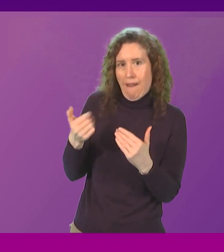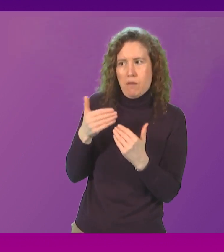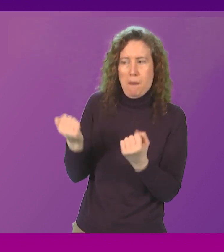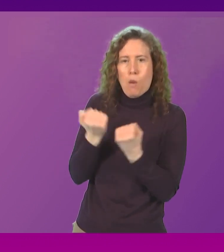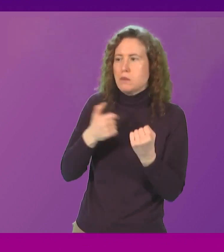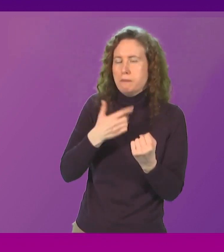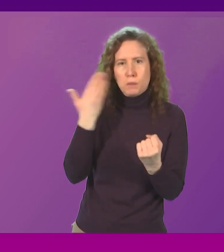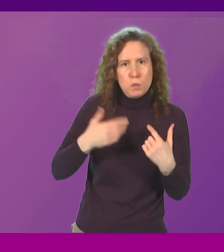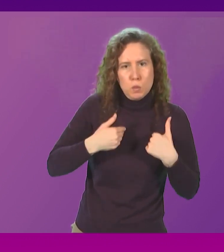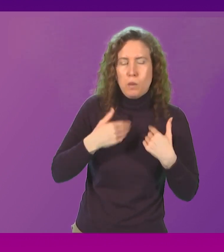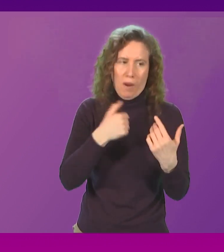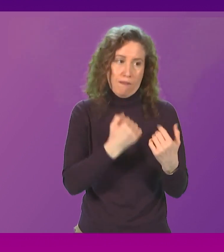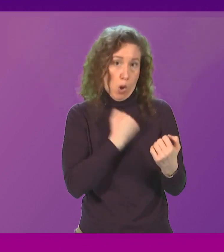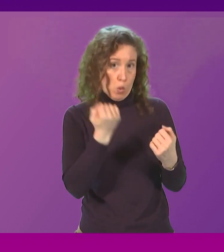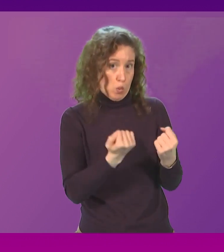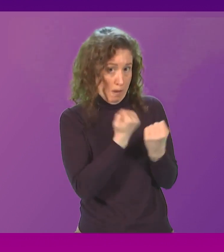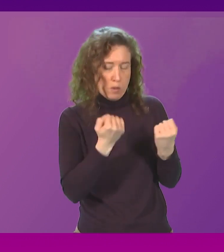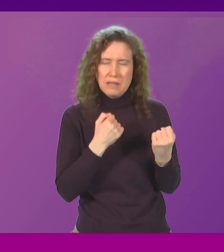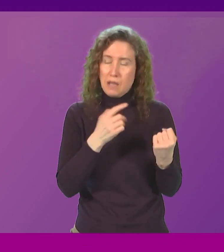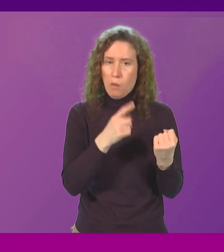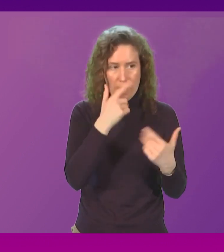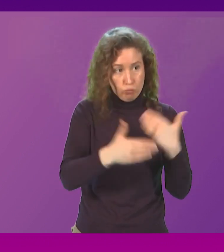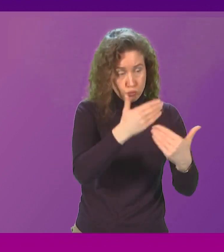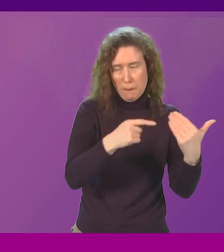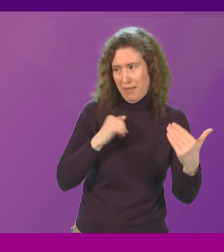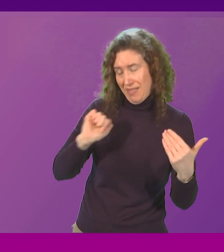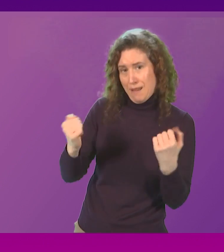need other countries across the world to match those ambitions, too.